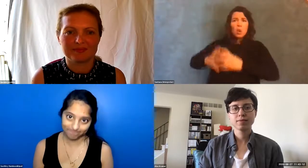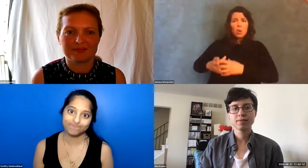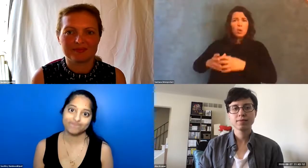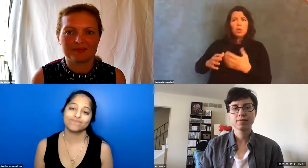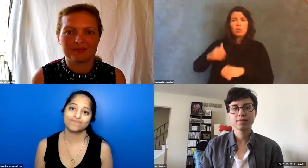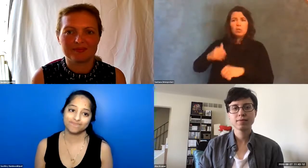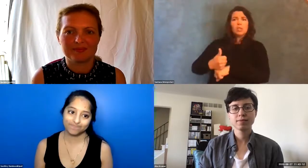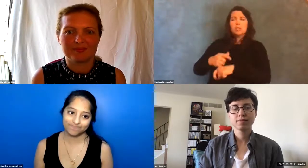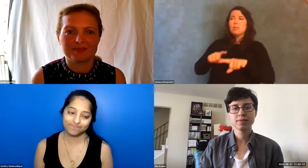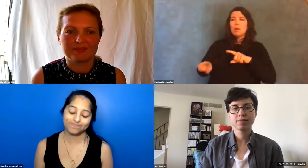groups. Groups of speakers.